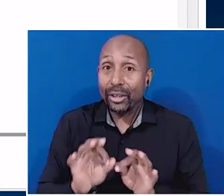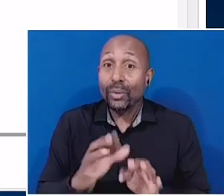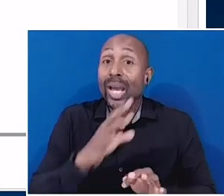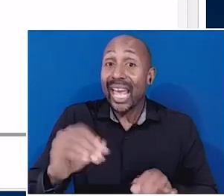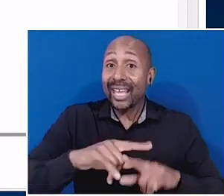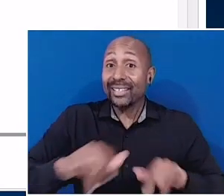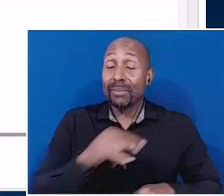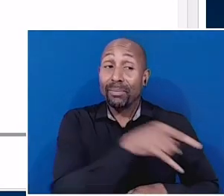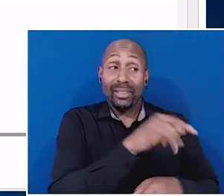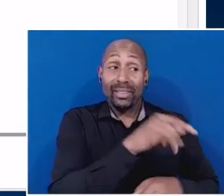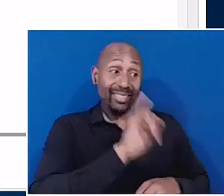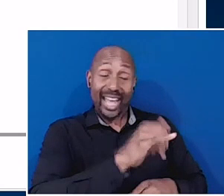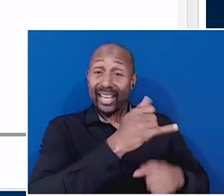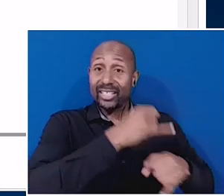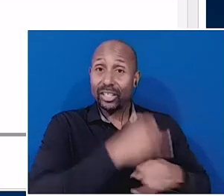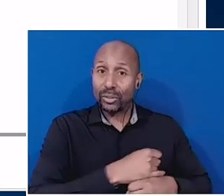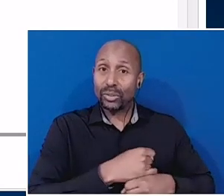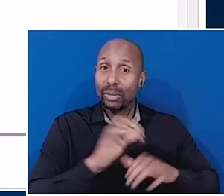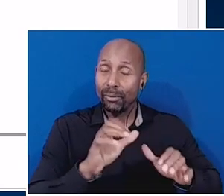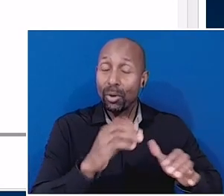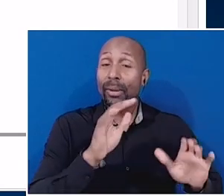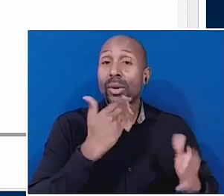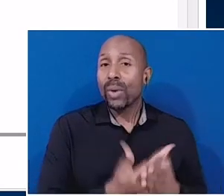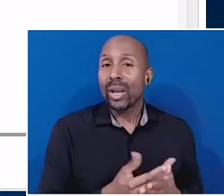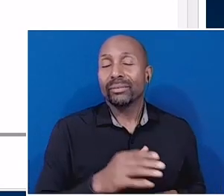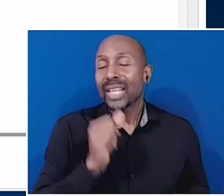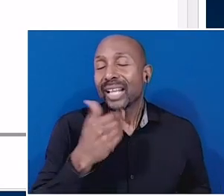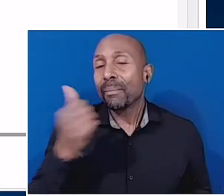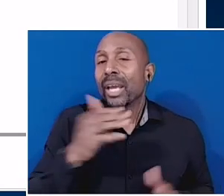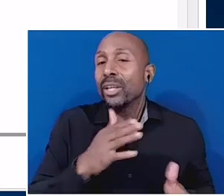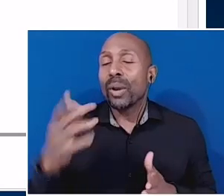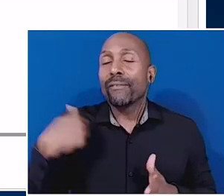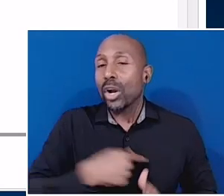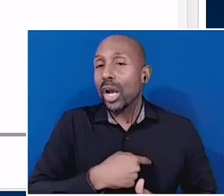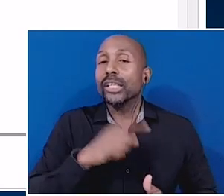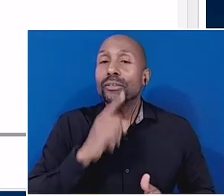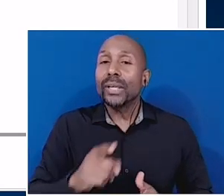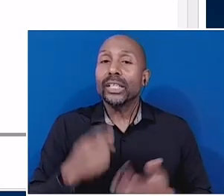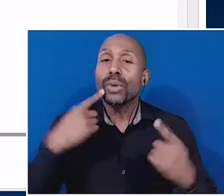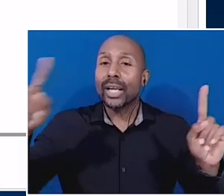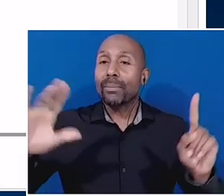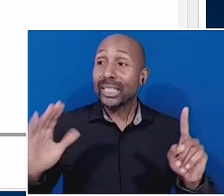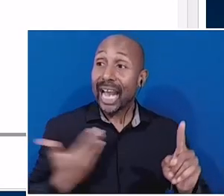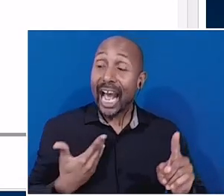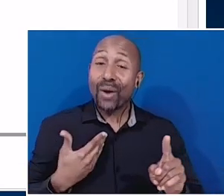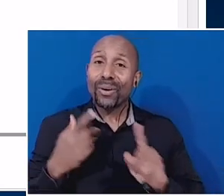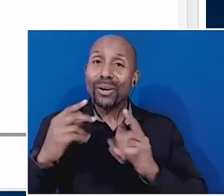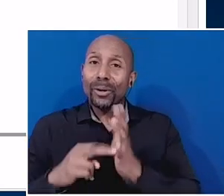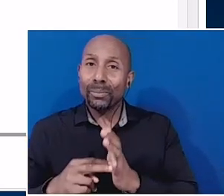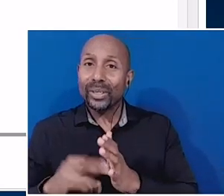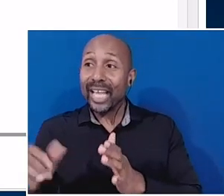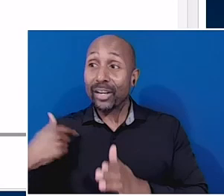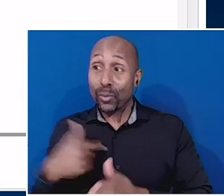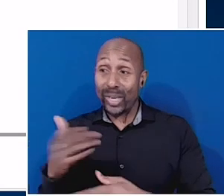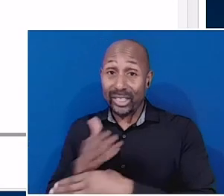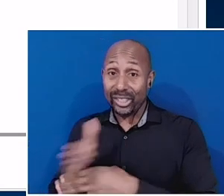not the best way for us to accomplish our shared purpose, which is to attend to the places where there are issues and concerns.